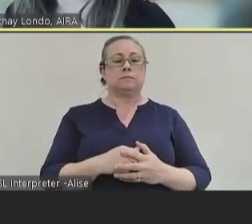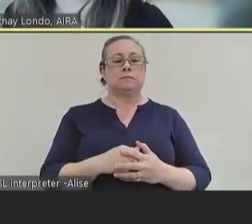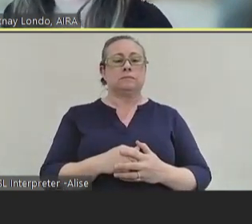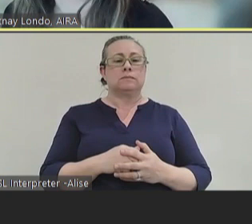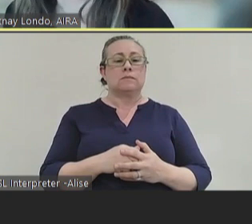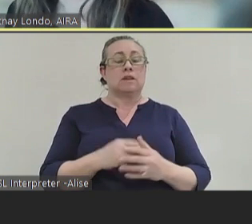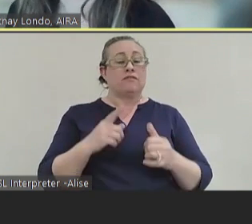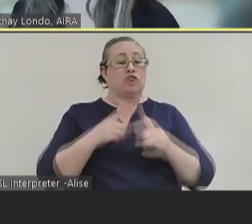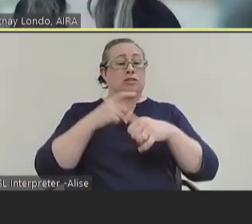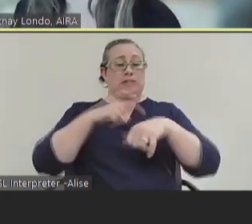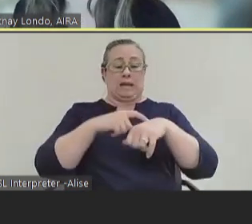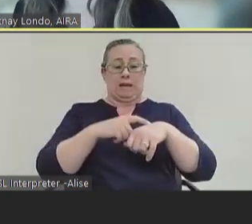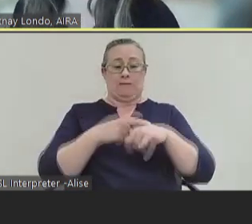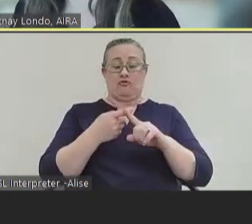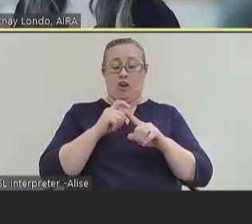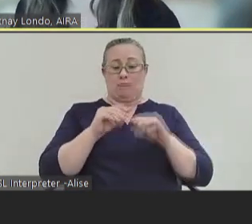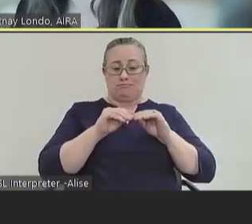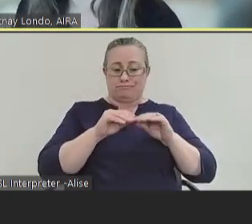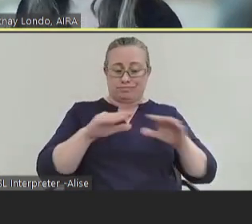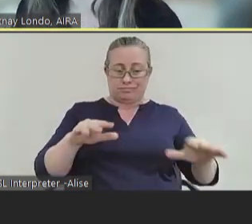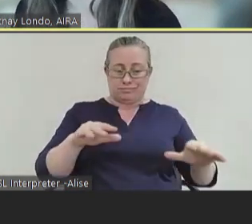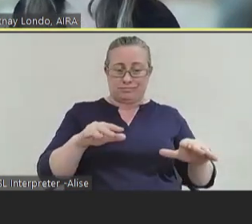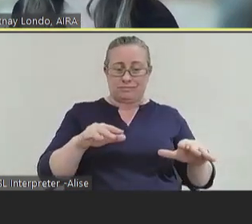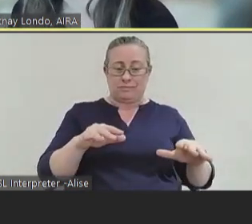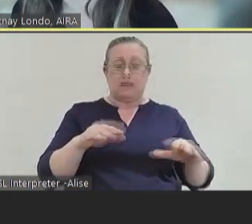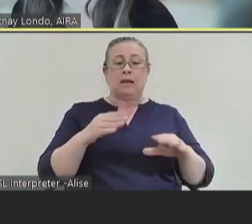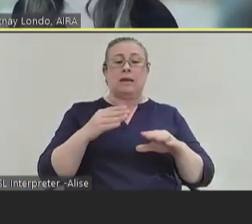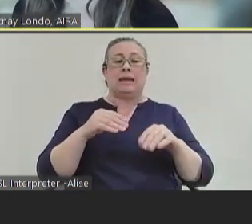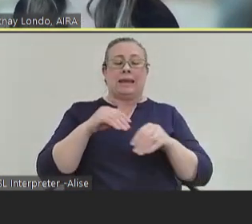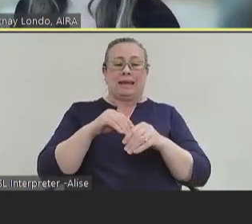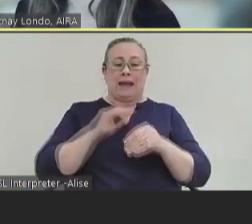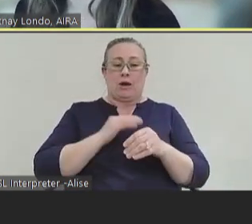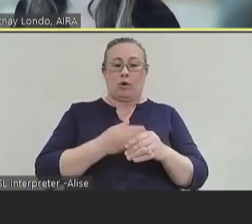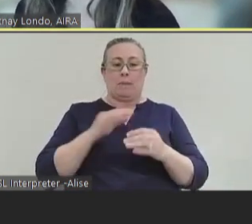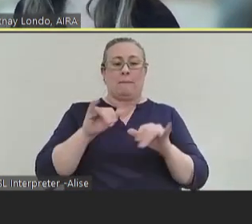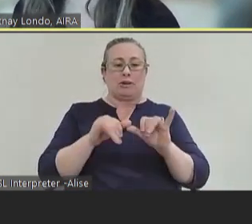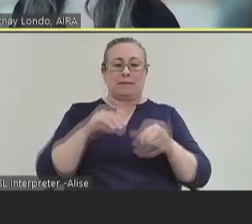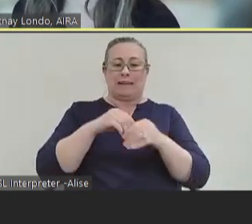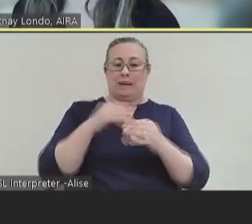since the launch of our measurement and improvement initiative in 2015, ARIM,